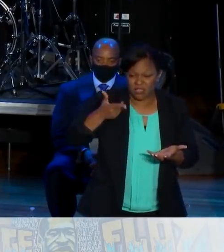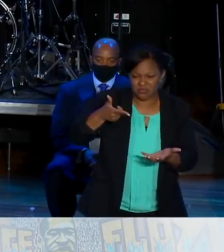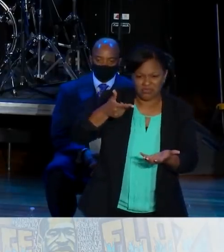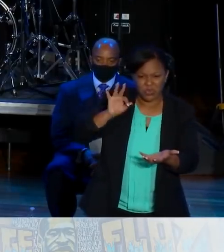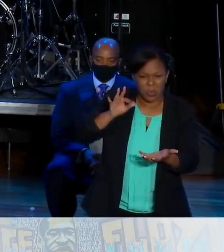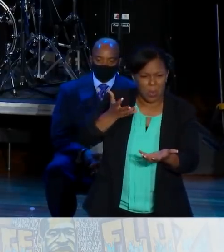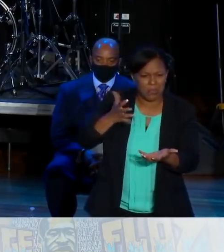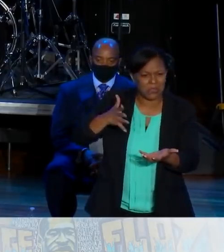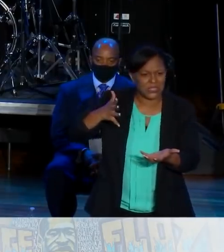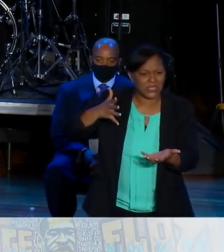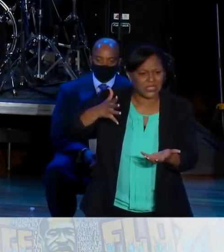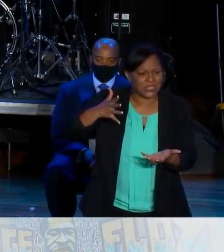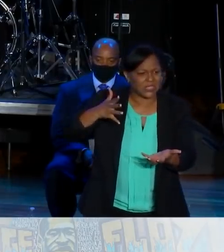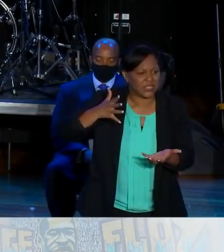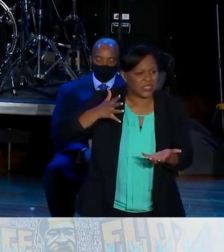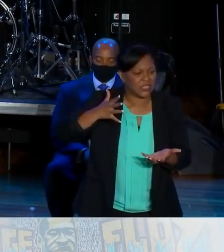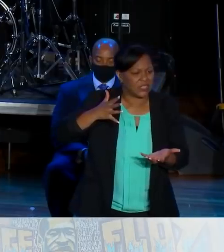THAT'S ALL GEORGE WAS ASKING